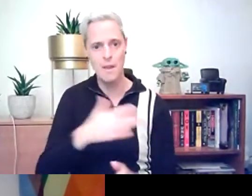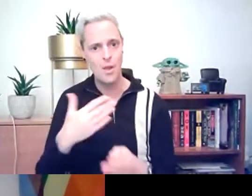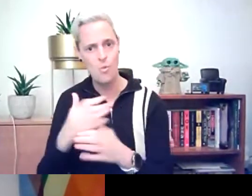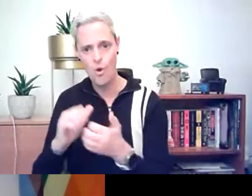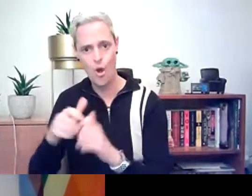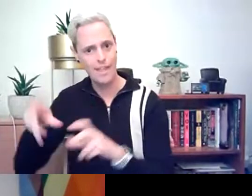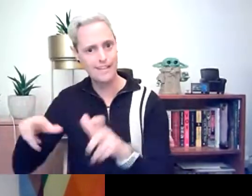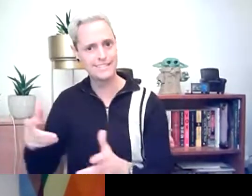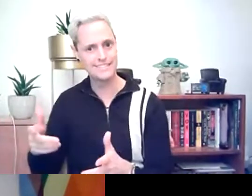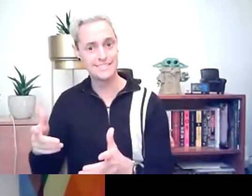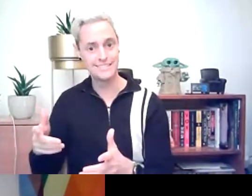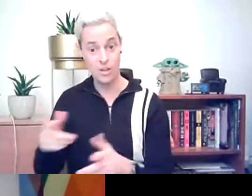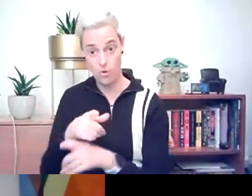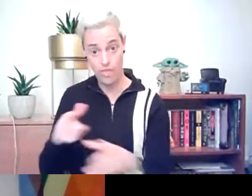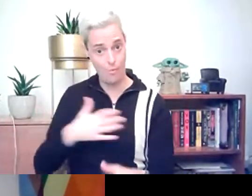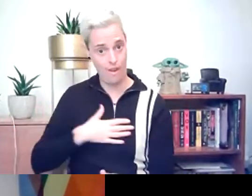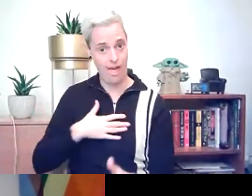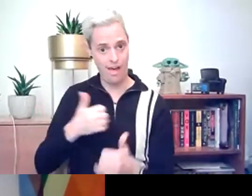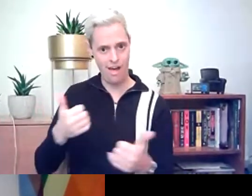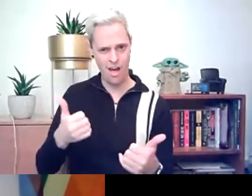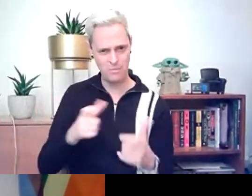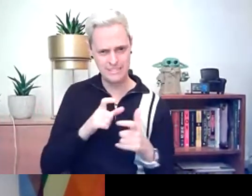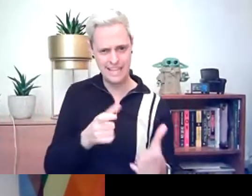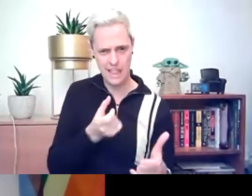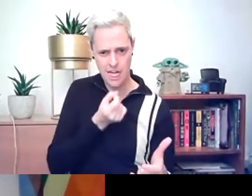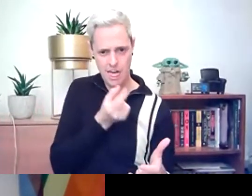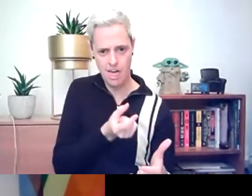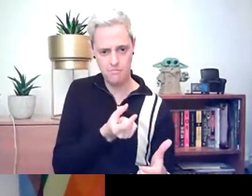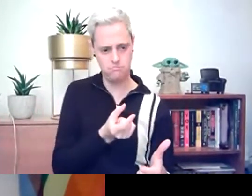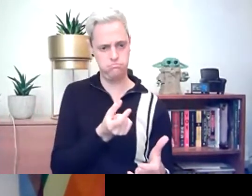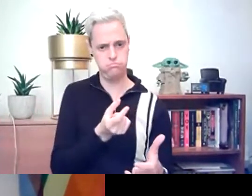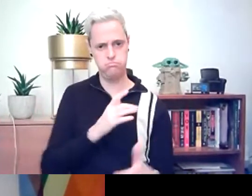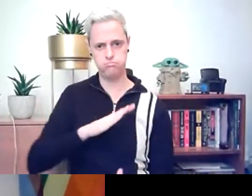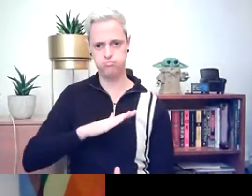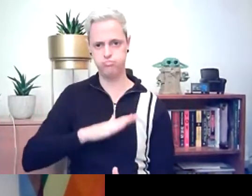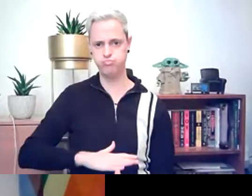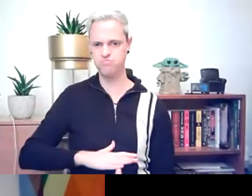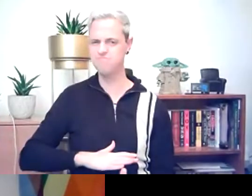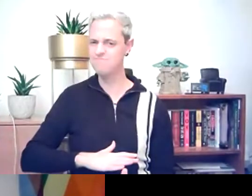on with your well meaning but they are still causing your pain by, for example, Miss gender